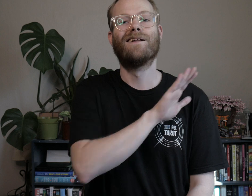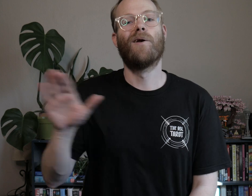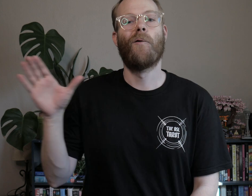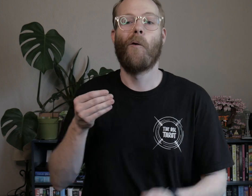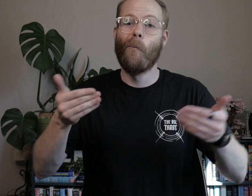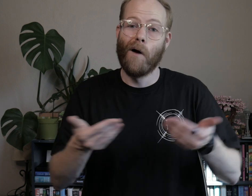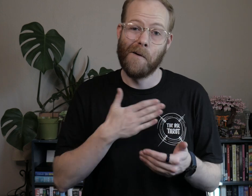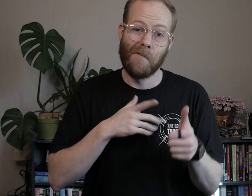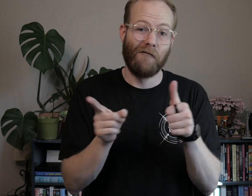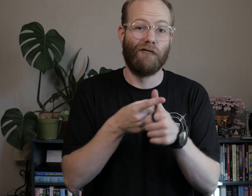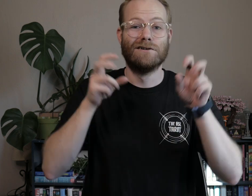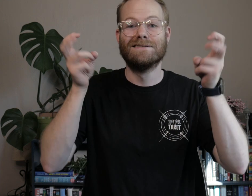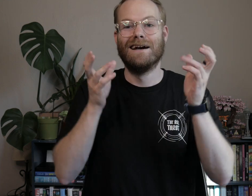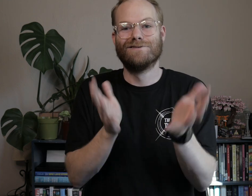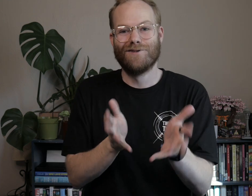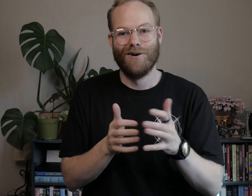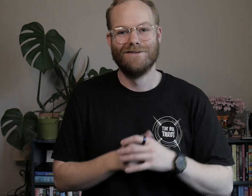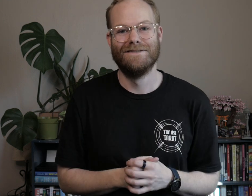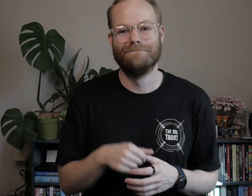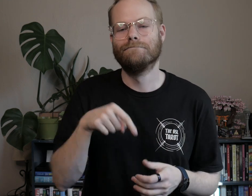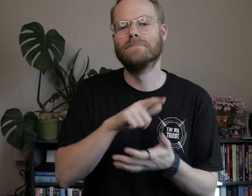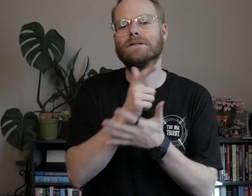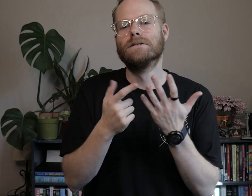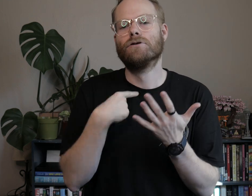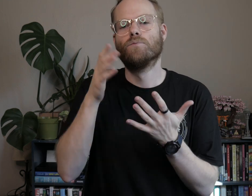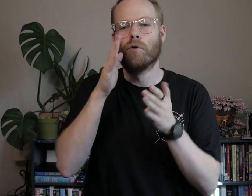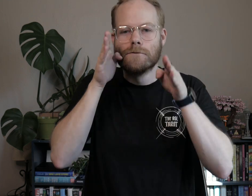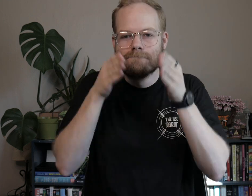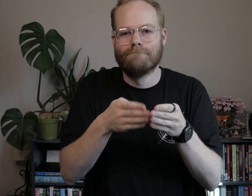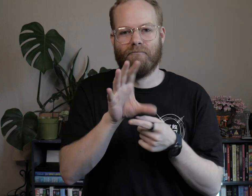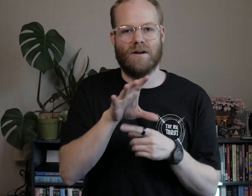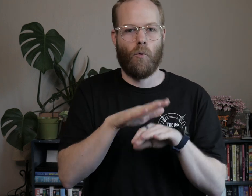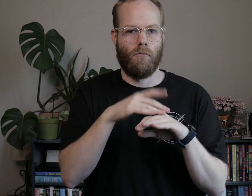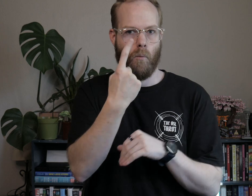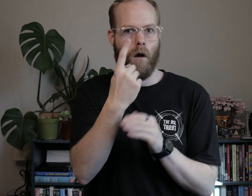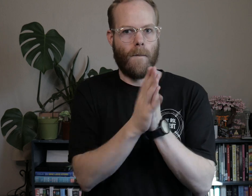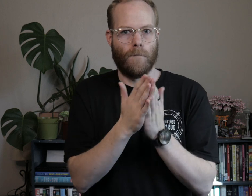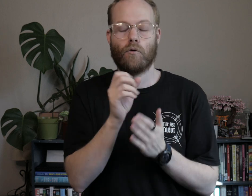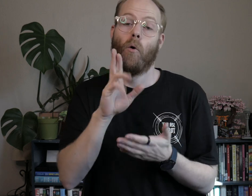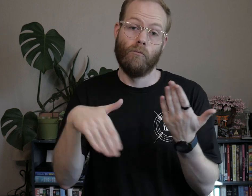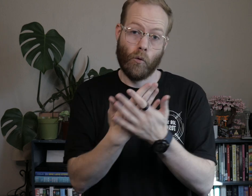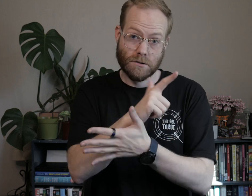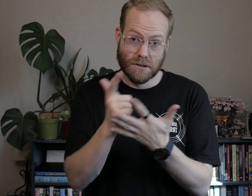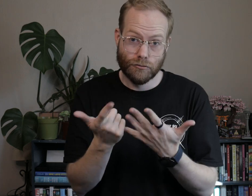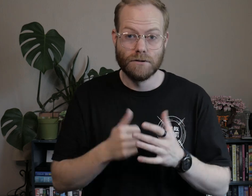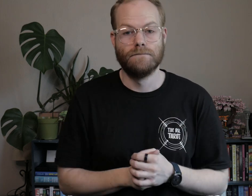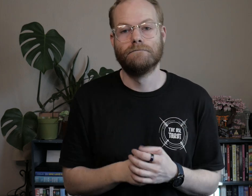Hello, and welcome to my first Title Talks! This is a series where I will dedicate a video to one book or a whole series,